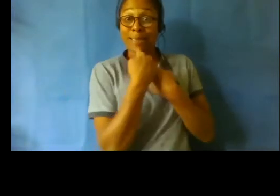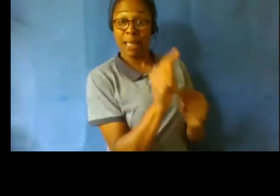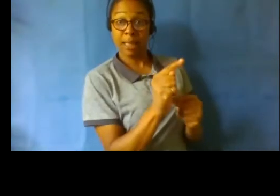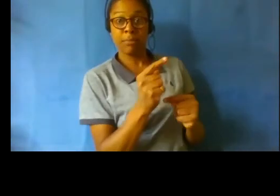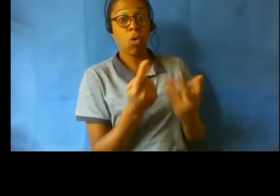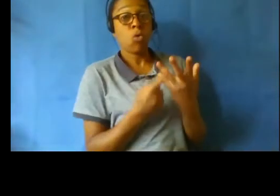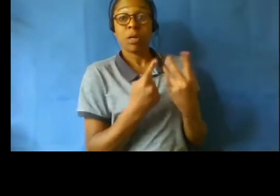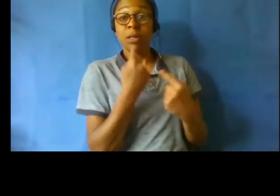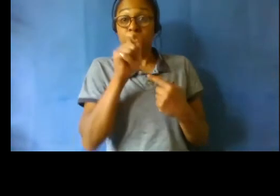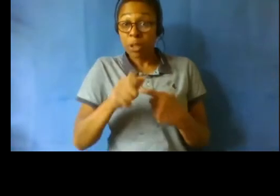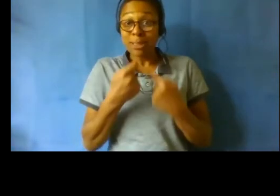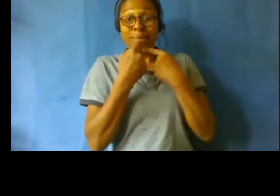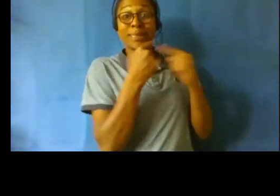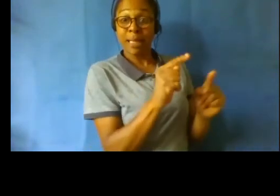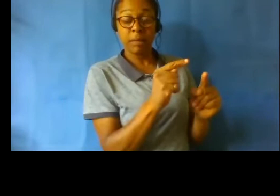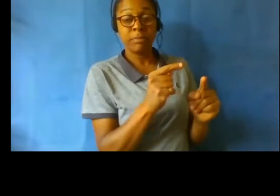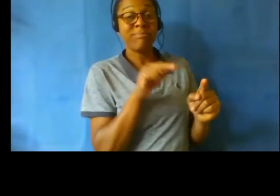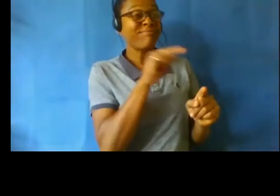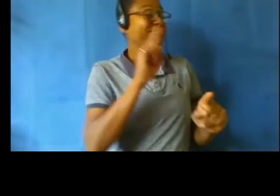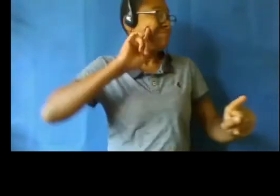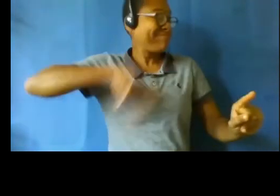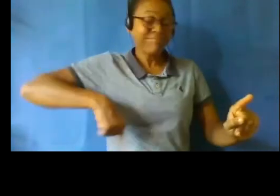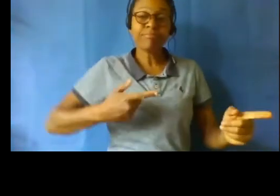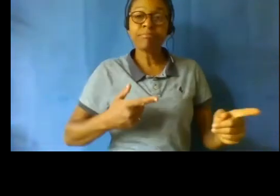black people often suffer negative treatment outcomes from doctors and